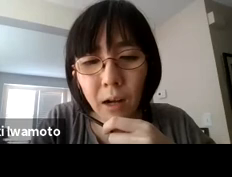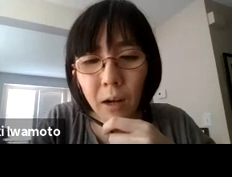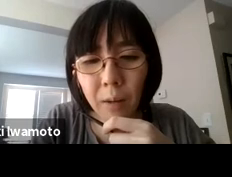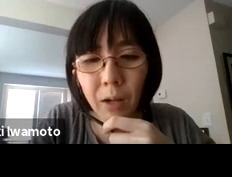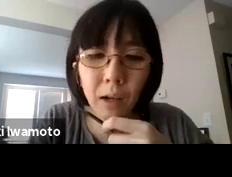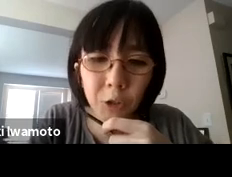So it can be that.